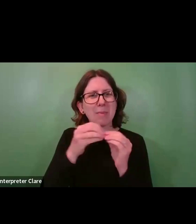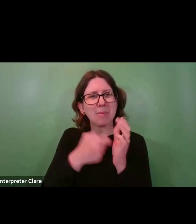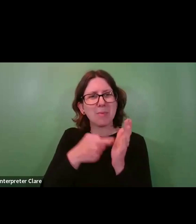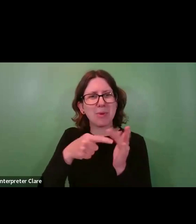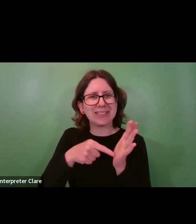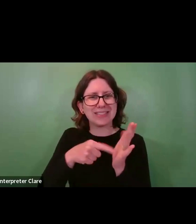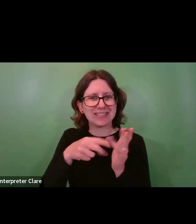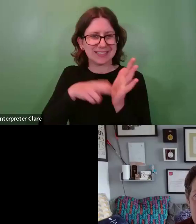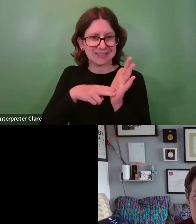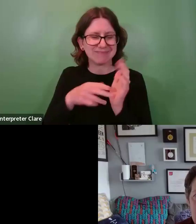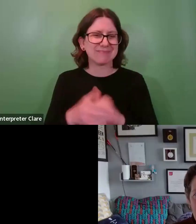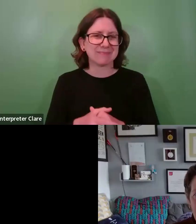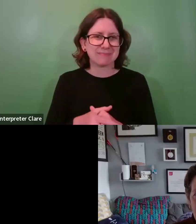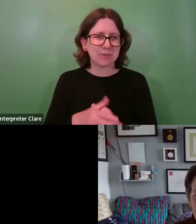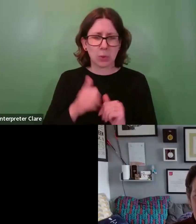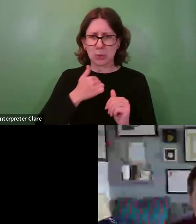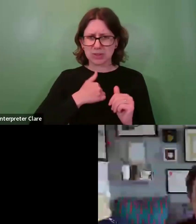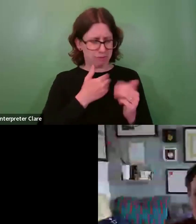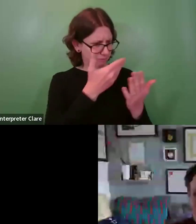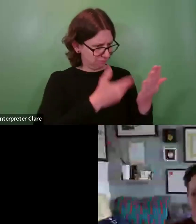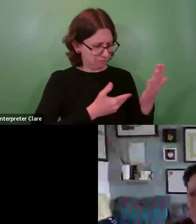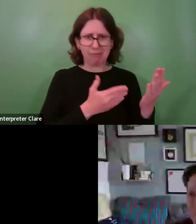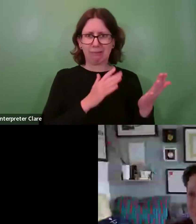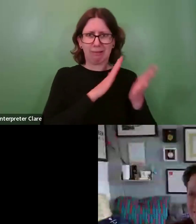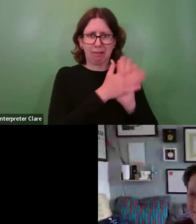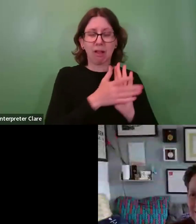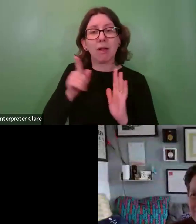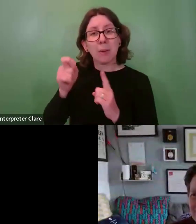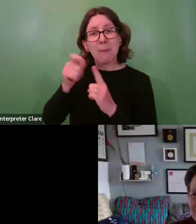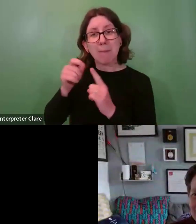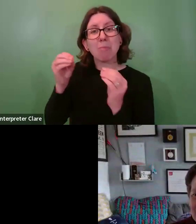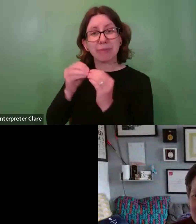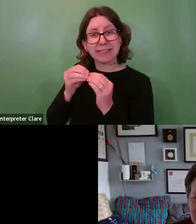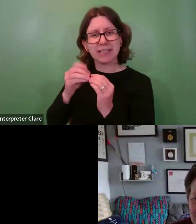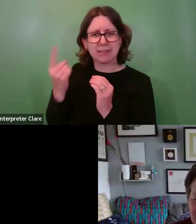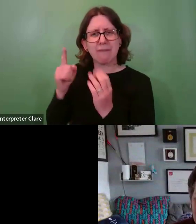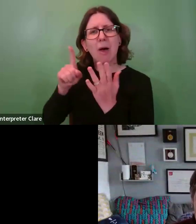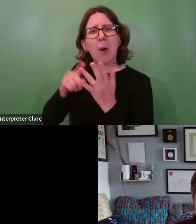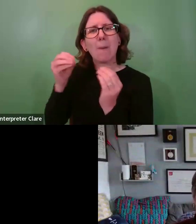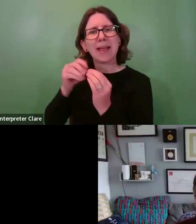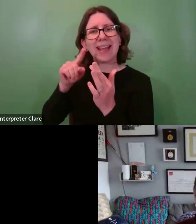who... Oh, sorry, my papers have all gone funny. Sorry. Pippa Britton OBE, who is a double Paralympian and